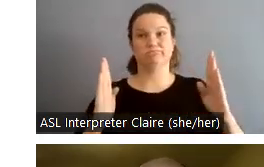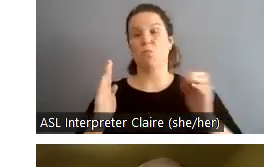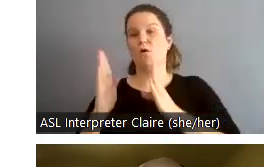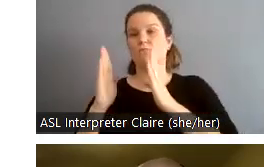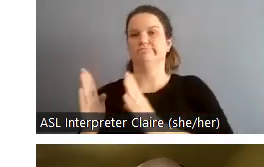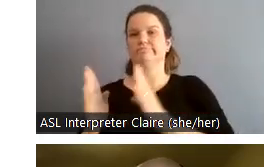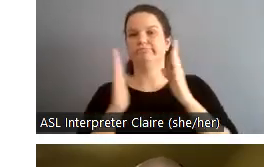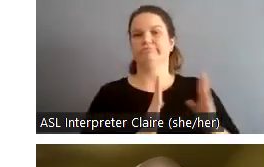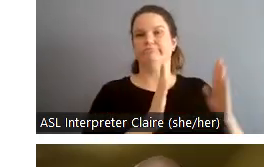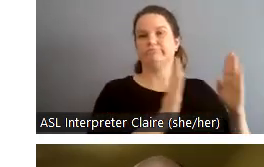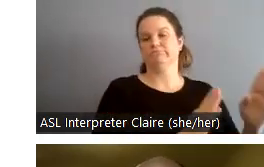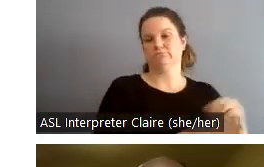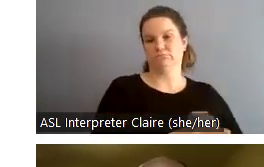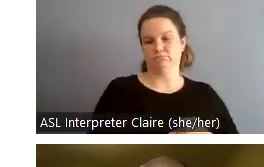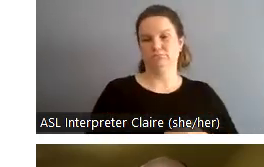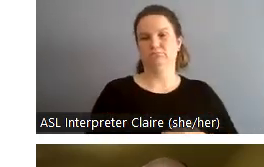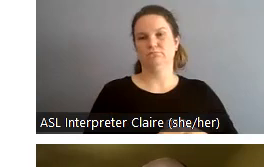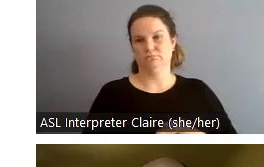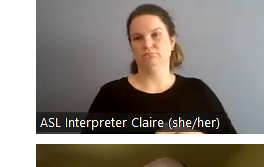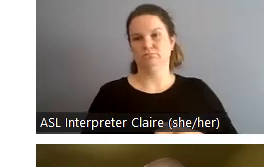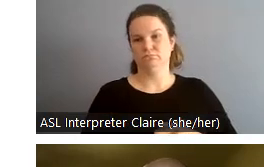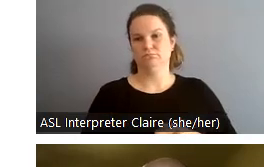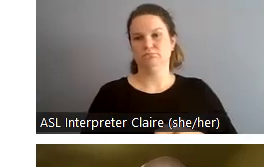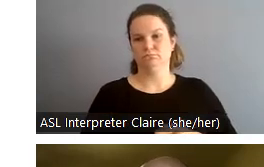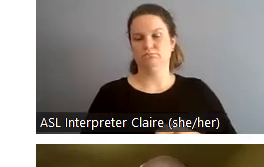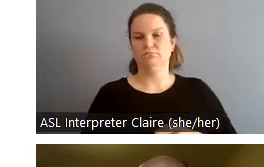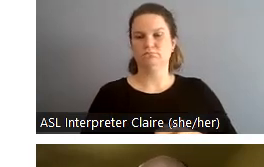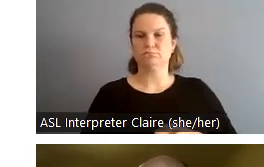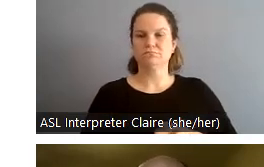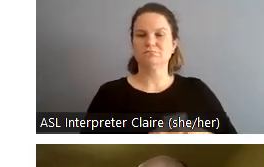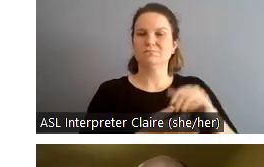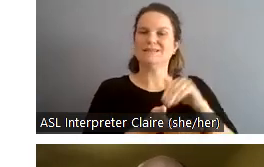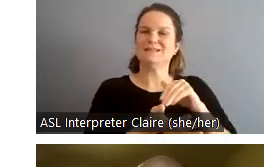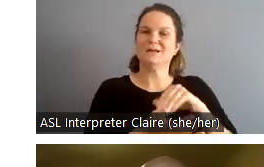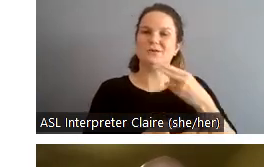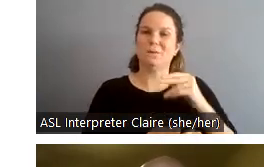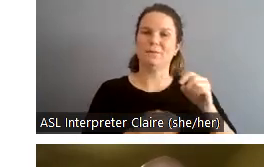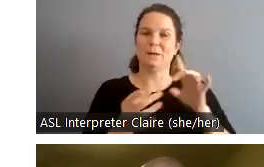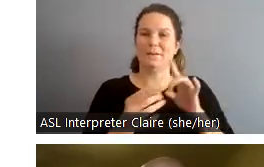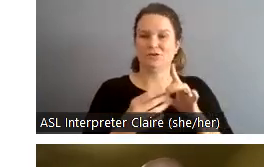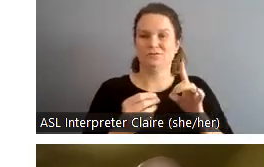it out a bit and take it intermittently. As Dr. Hope has mentioned,